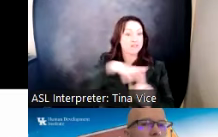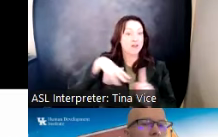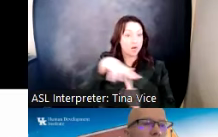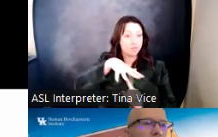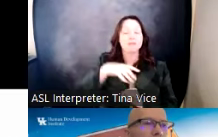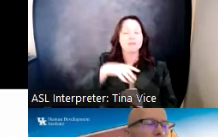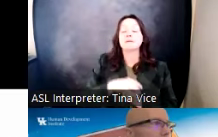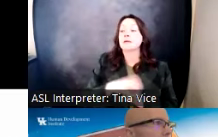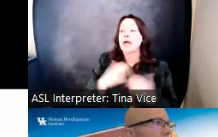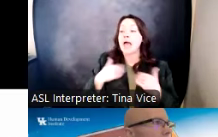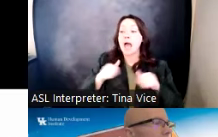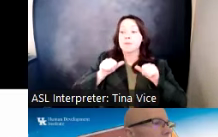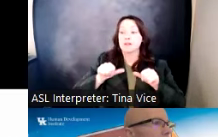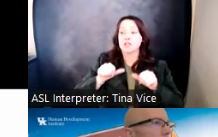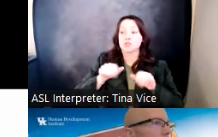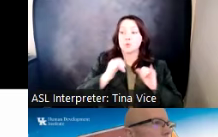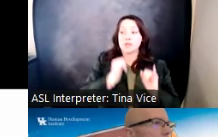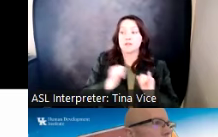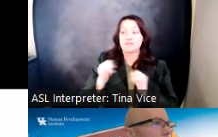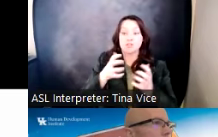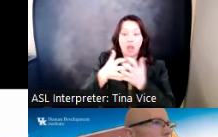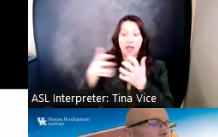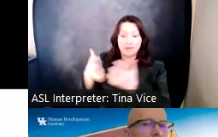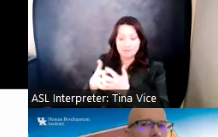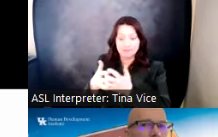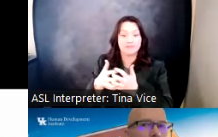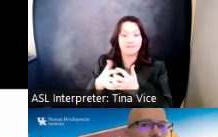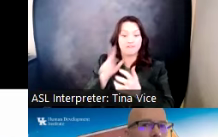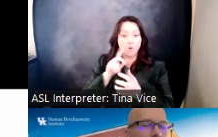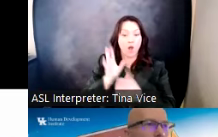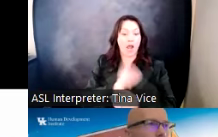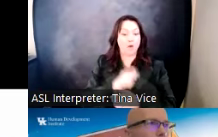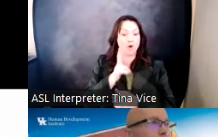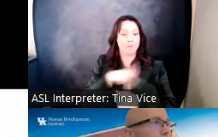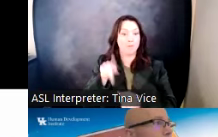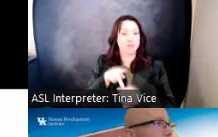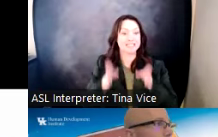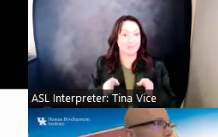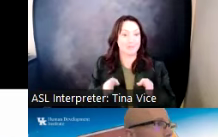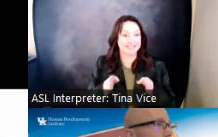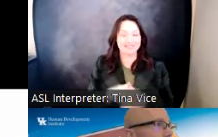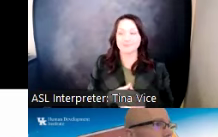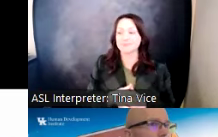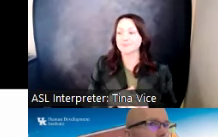individualize uh our program to our participants. We also ensured that it was an inclusive